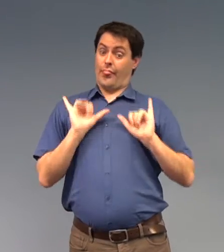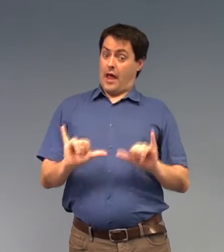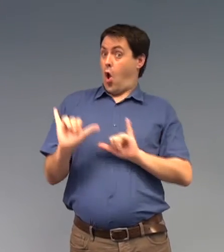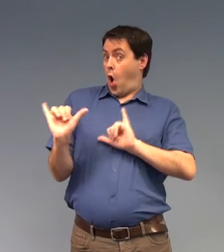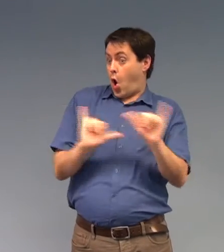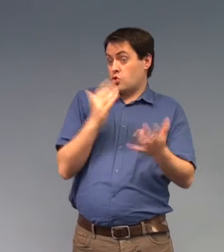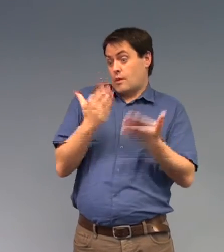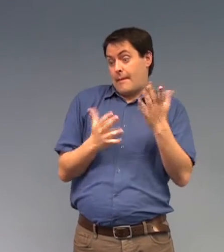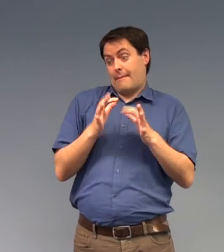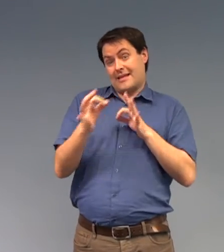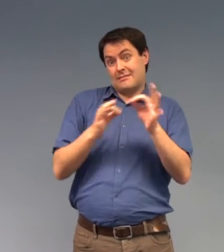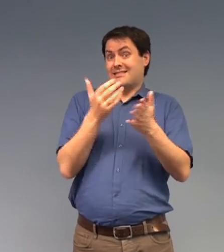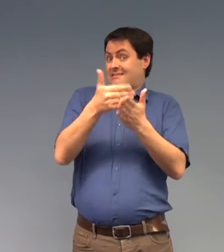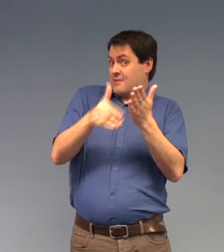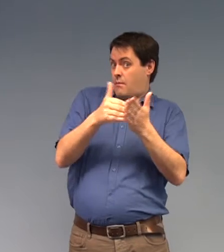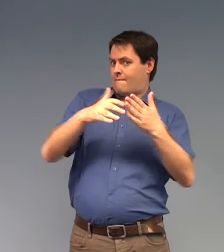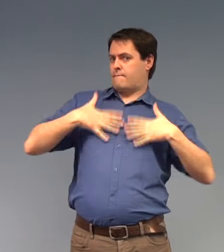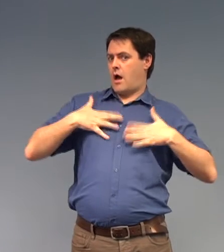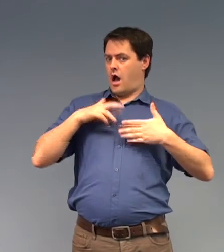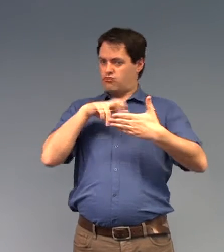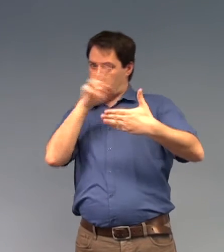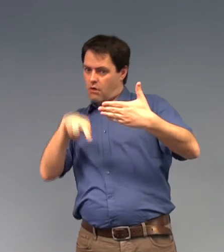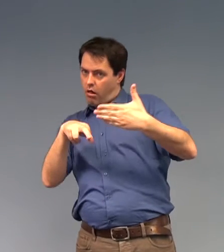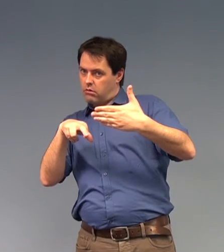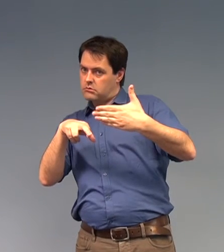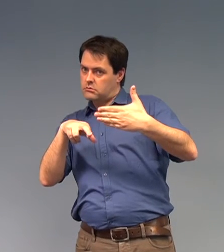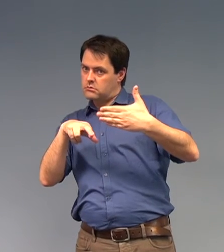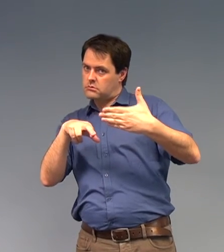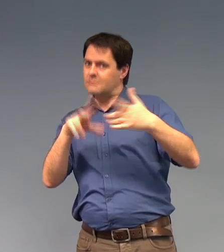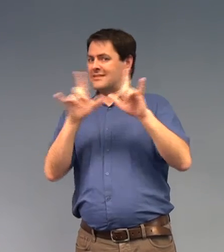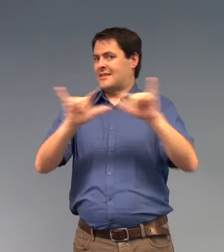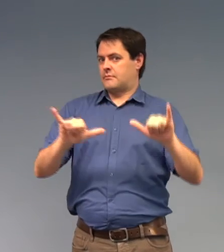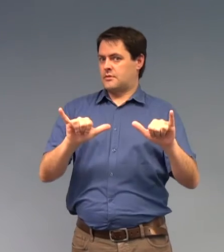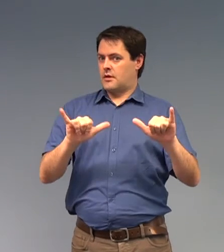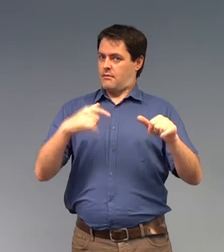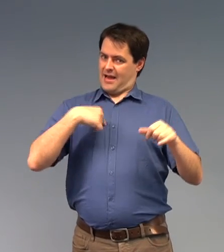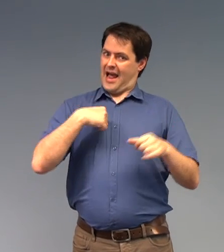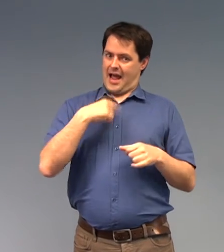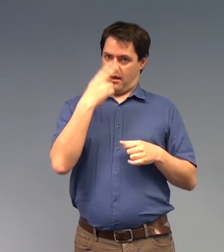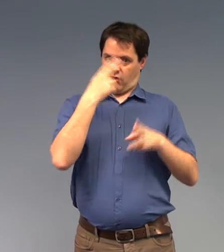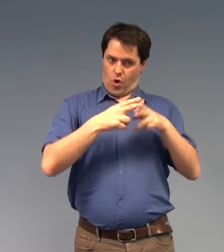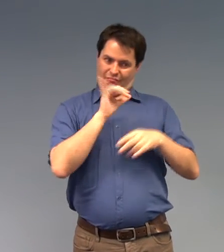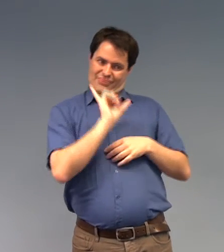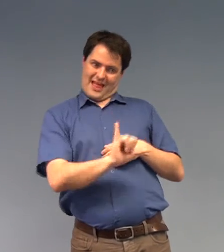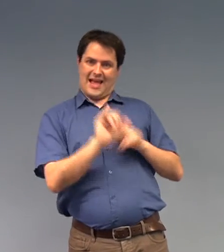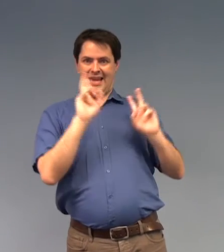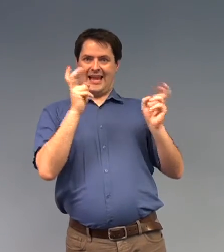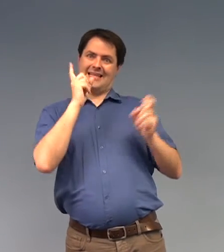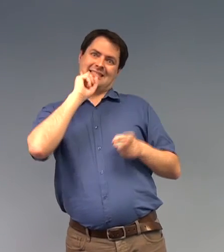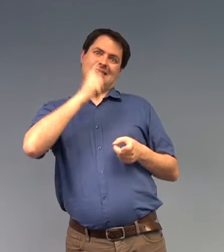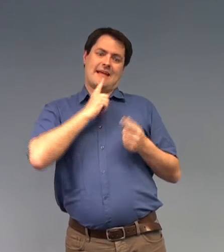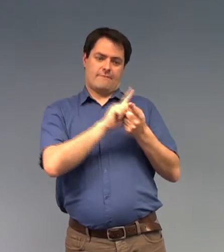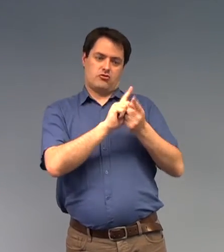Rehearsing and re-editing, so that the final product was a rehearsed product.